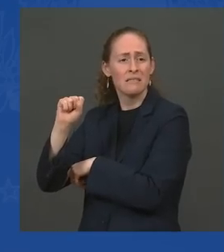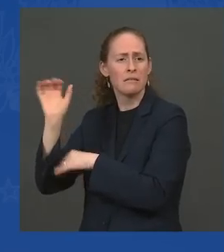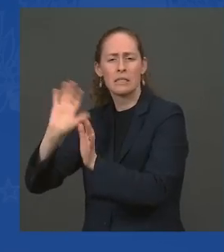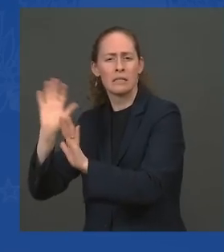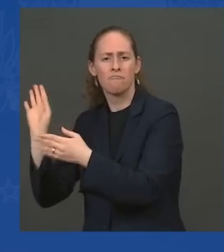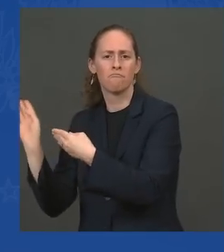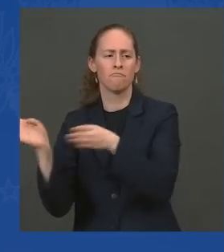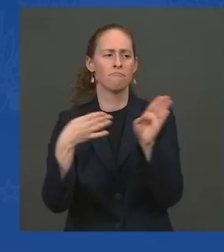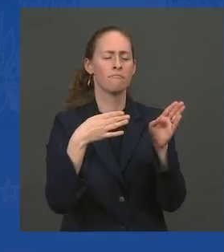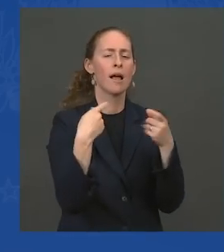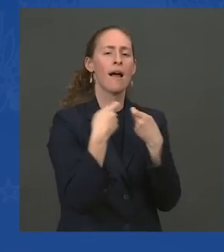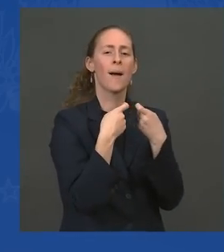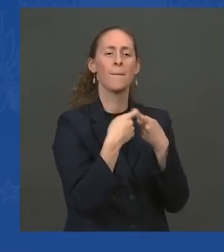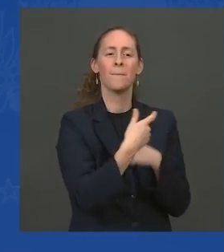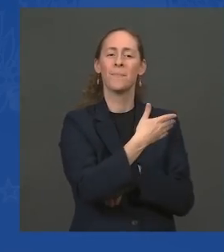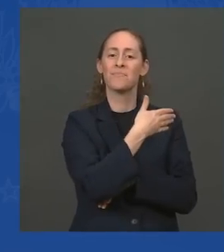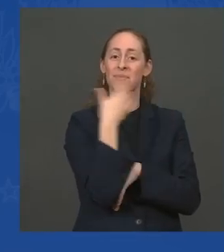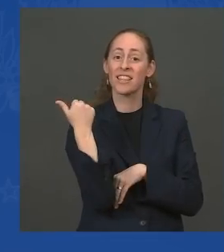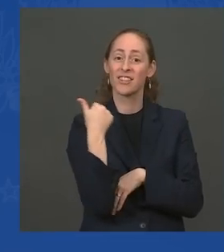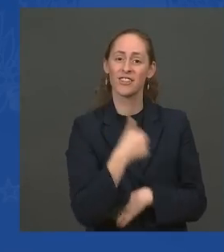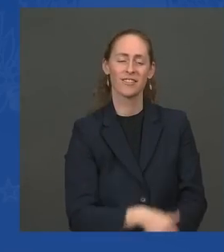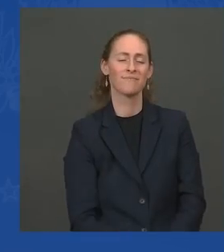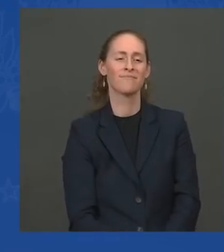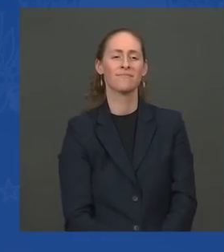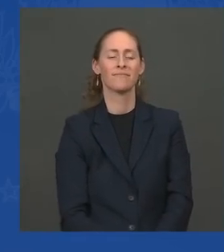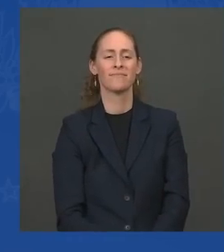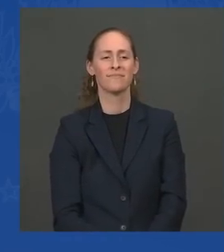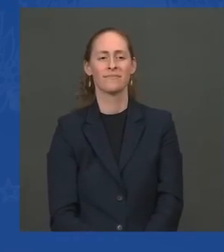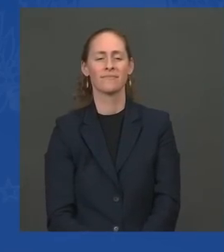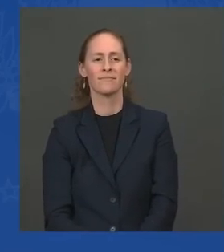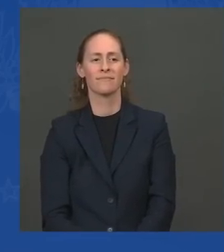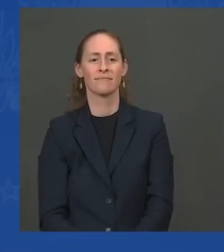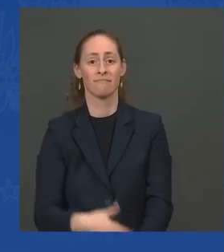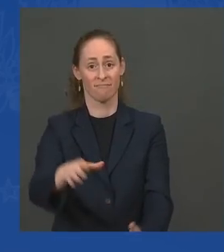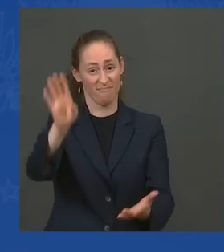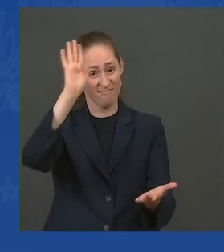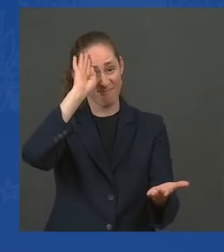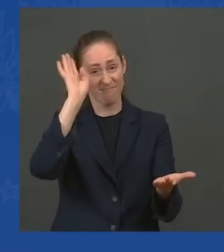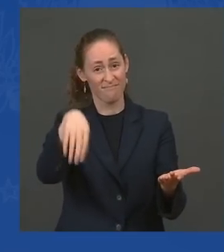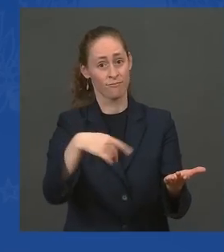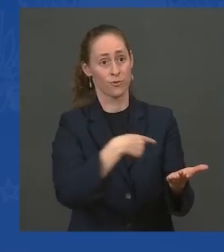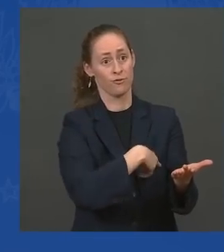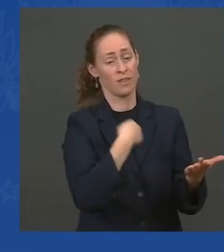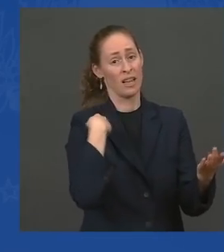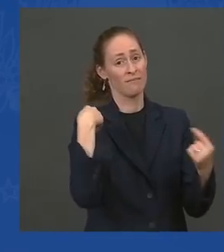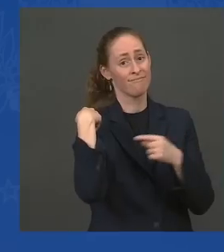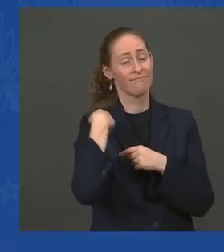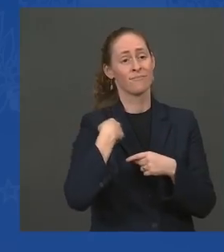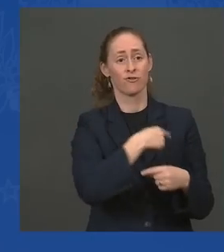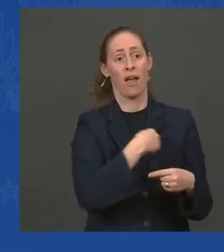You know, up until now, China has been leading in this race, but that's about to change.